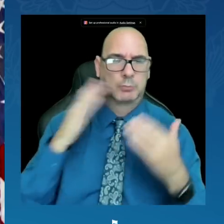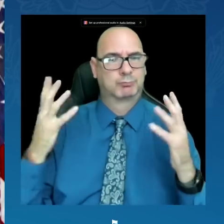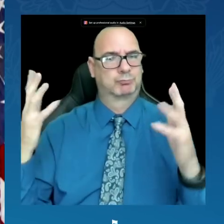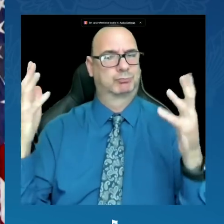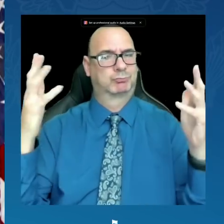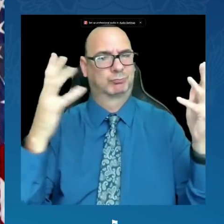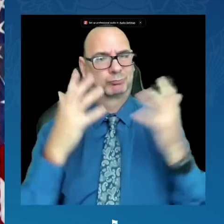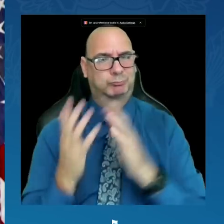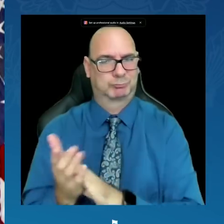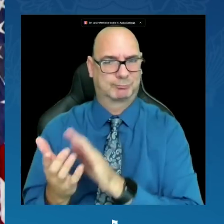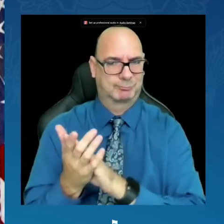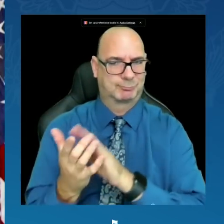and when the cameras are off.